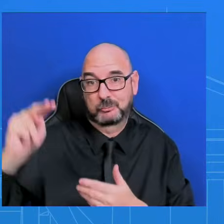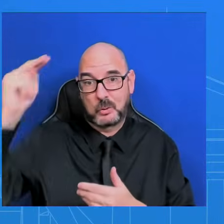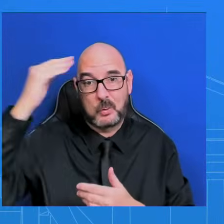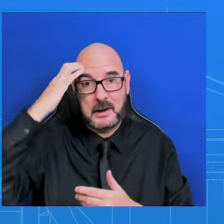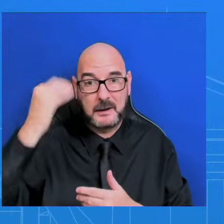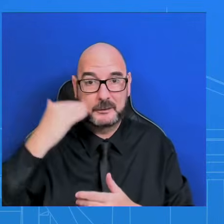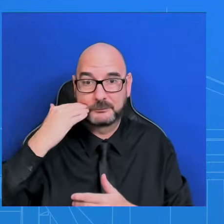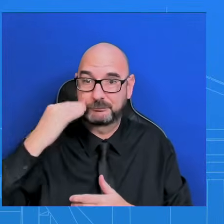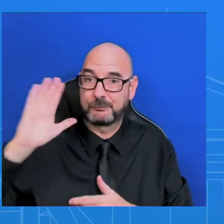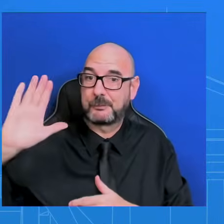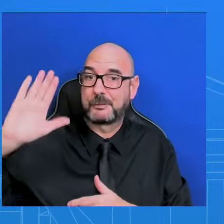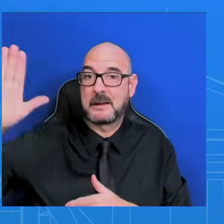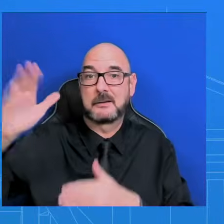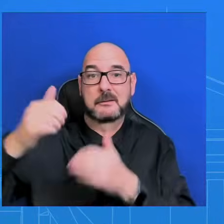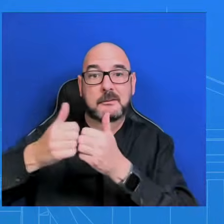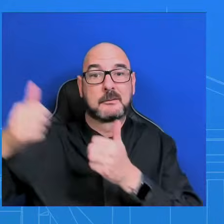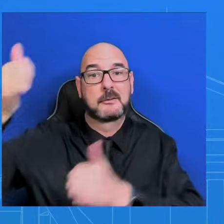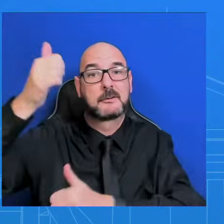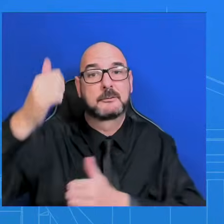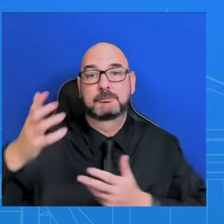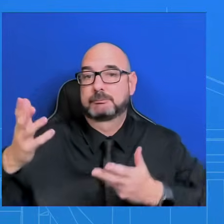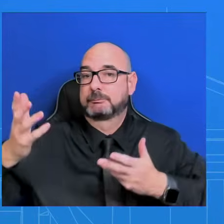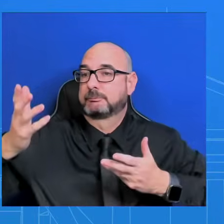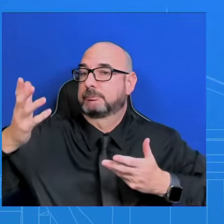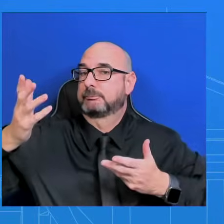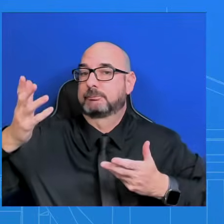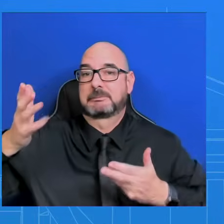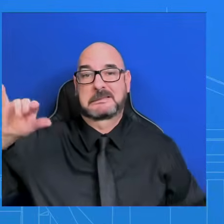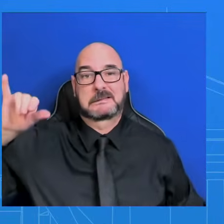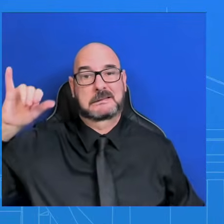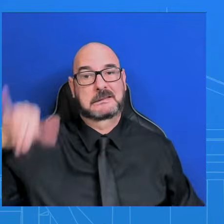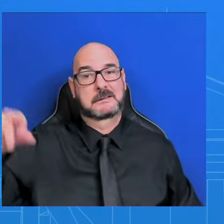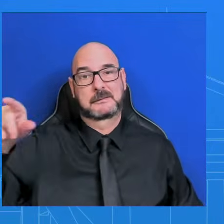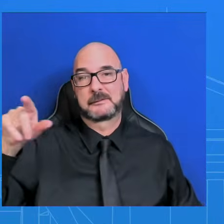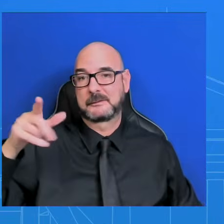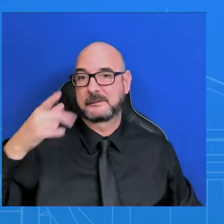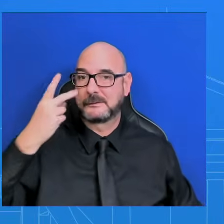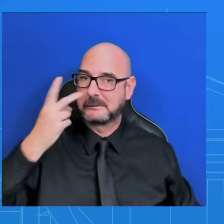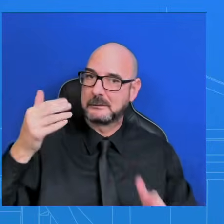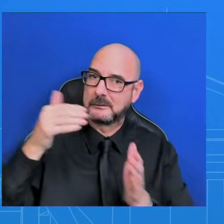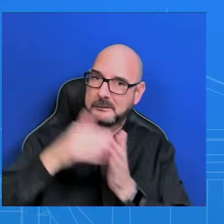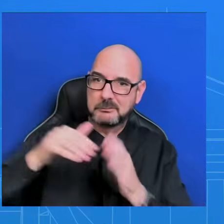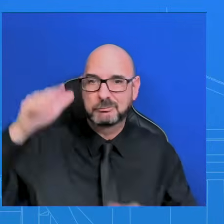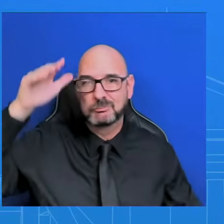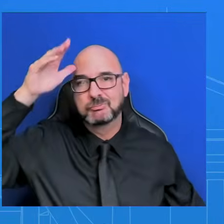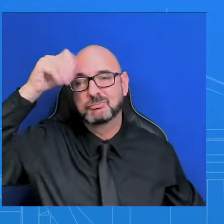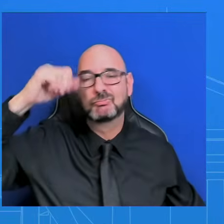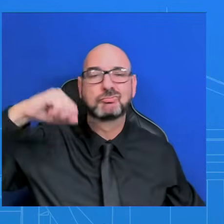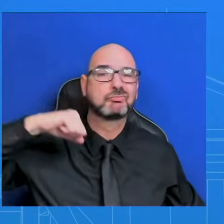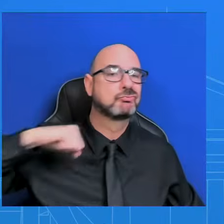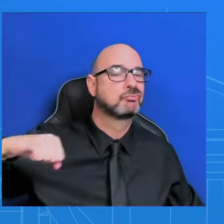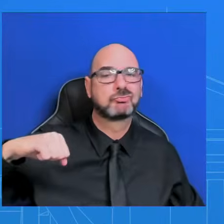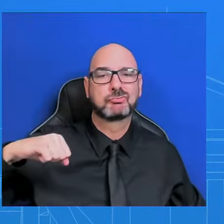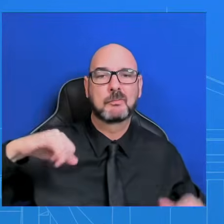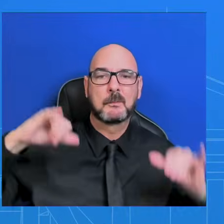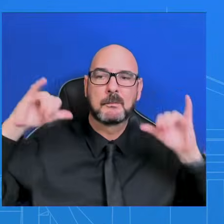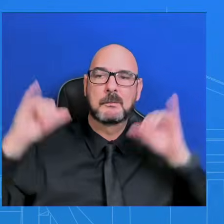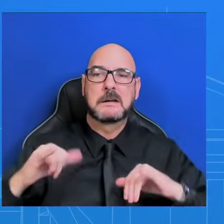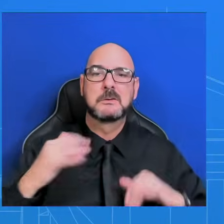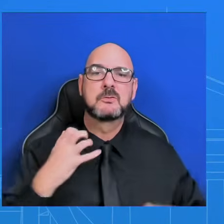The continued pursuit -- again, whether this is true or not, there's little doubt that they continue to pursue advanced military capabilities to threaten their neighbors